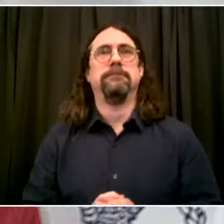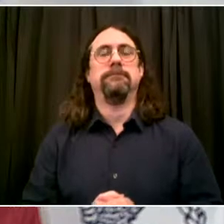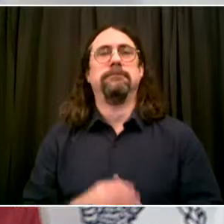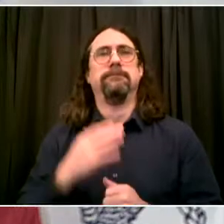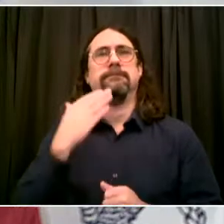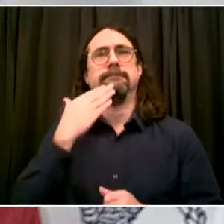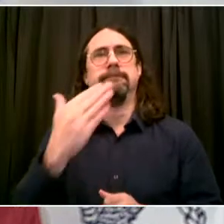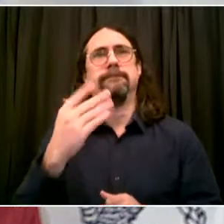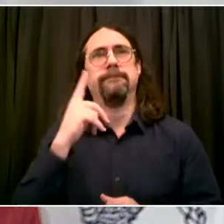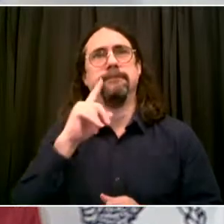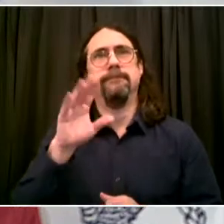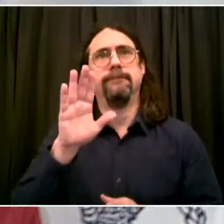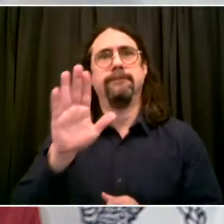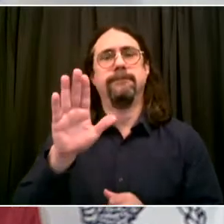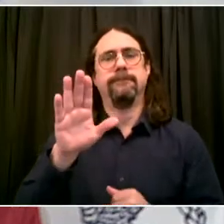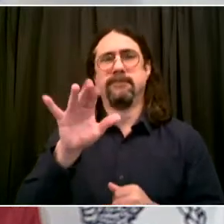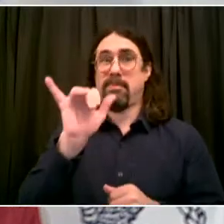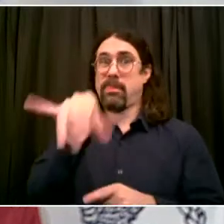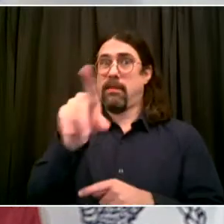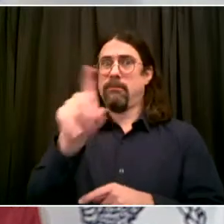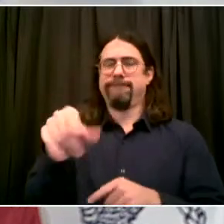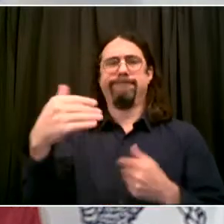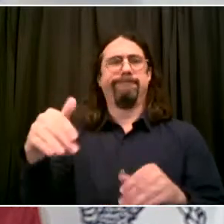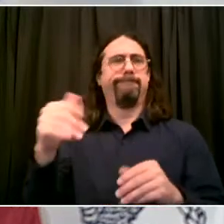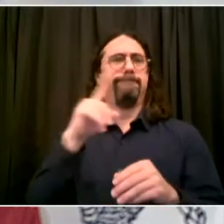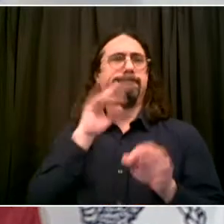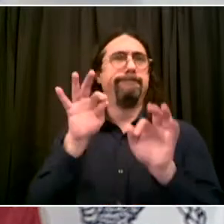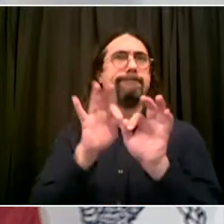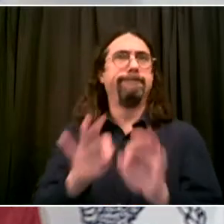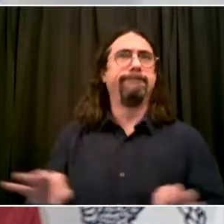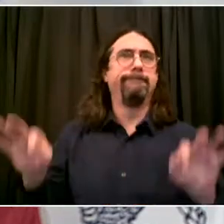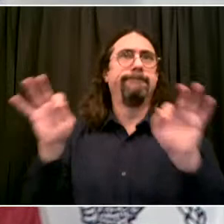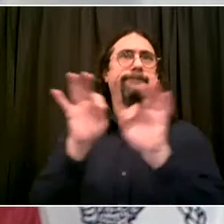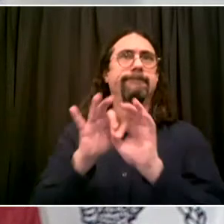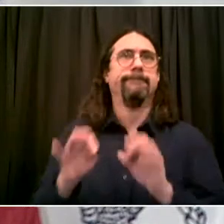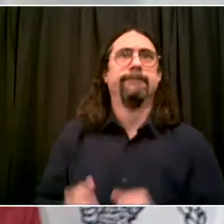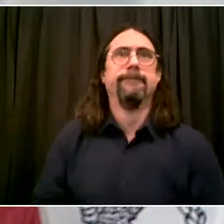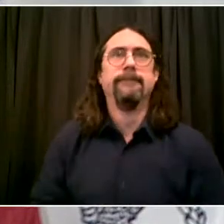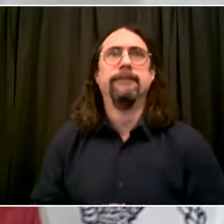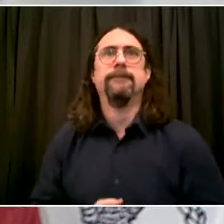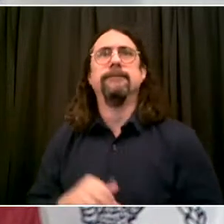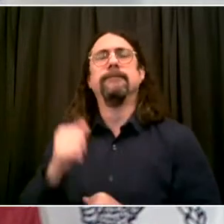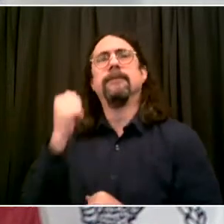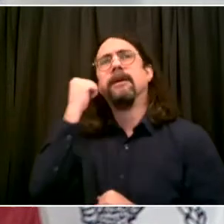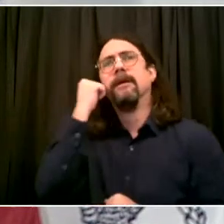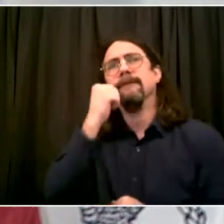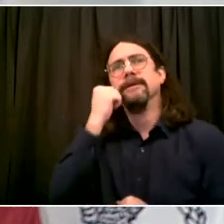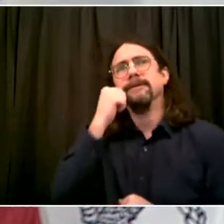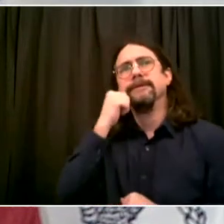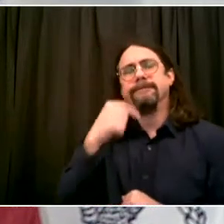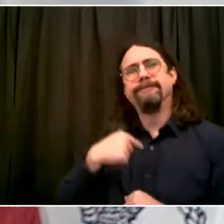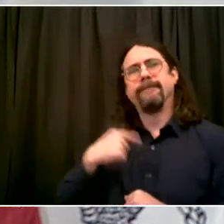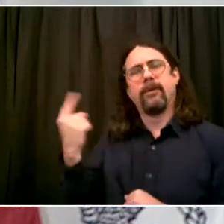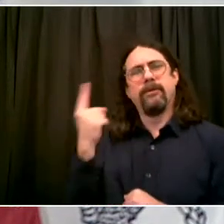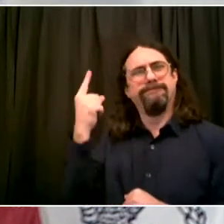PEOPLE COMING FROM OTHER NEIGHBORHOODS TO HAVE THEIR VACCINATATNSIO ETHRE. THAT'S A